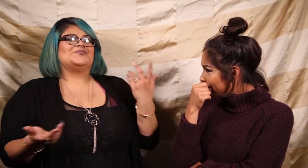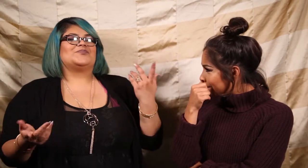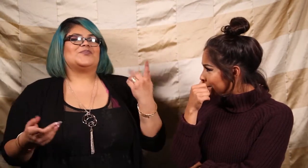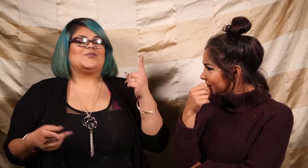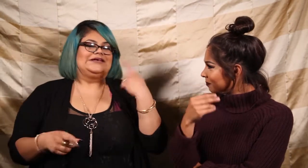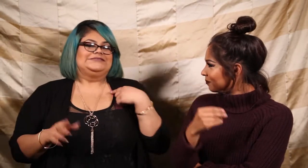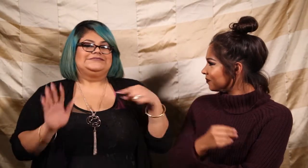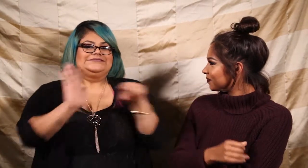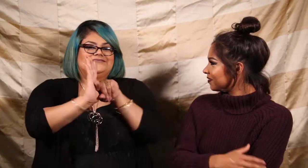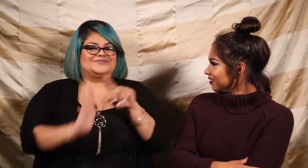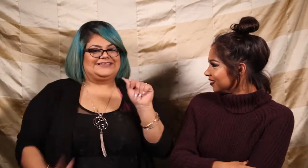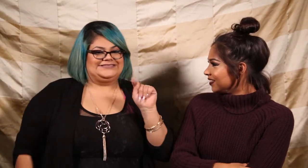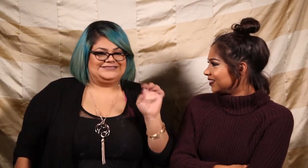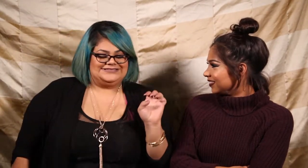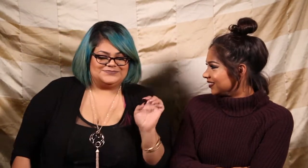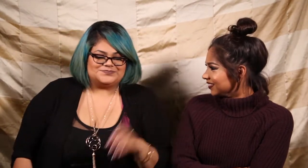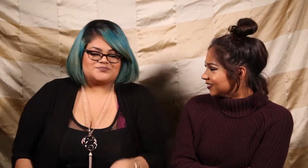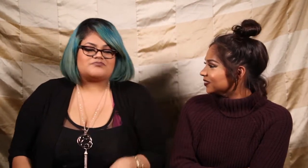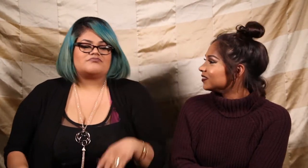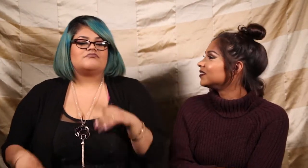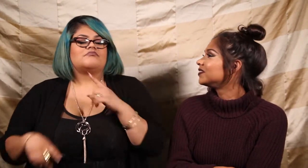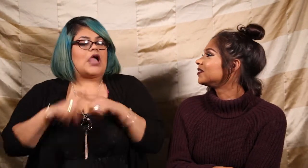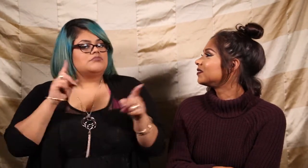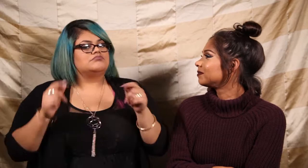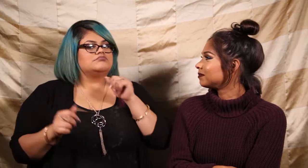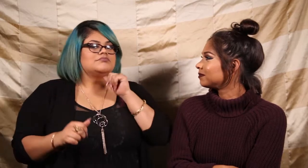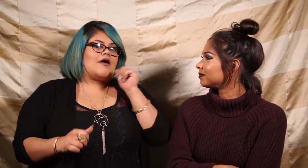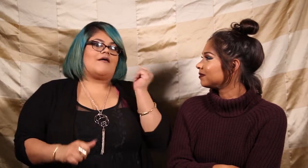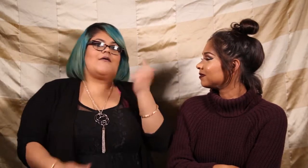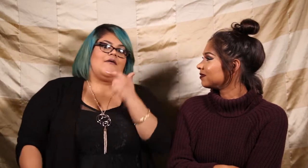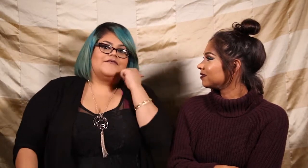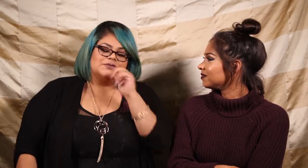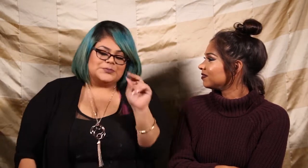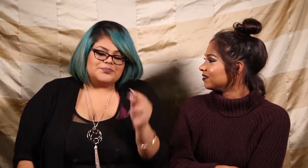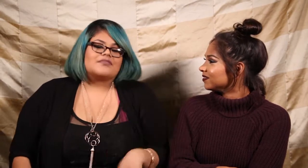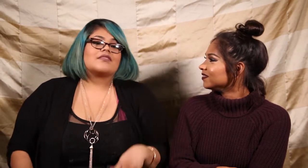i have to admit it..late.. But..not all the time.. and